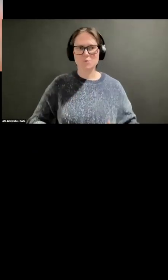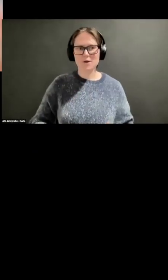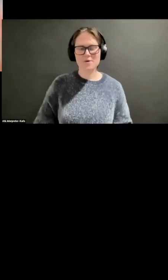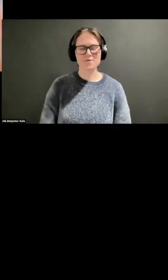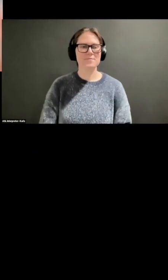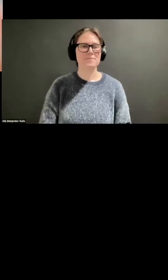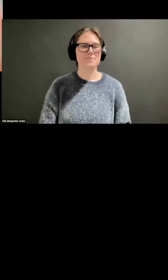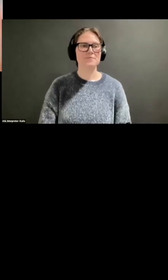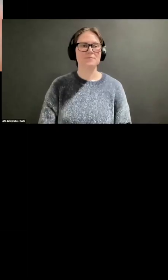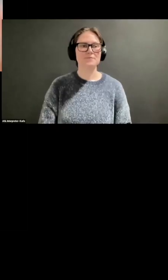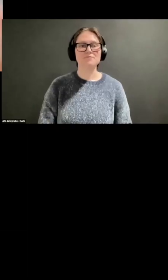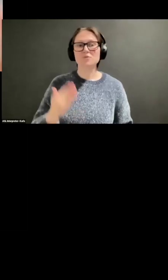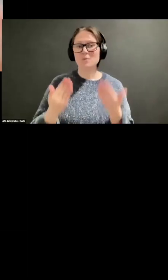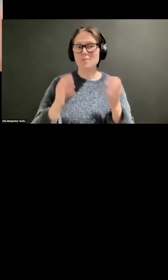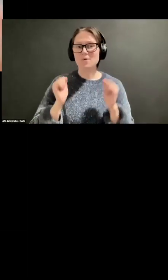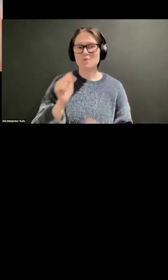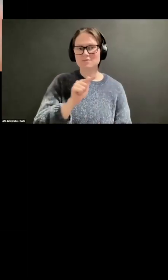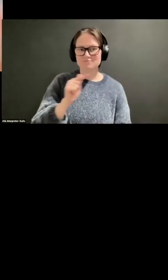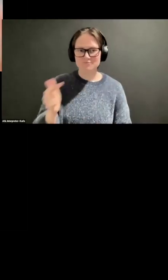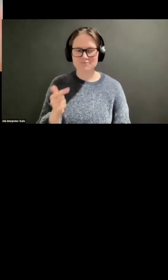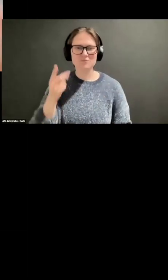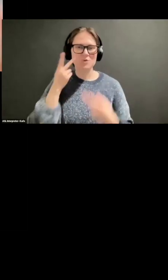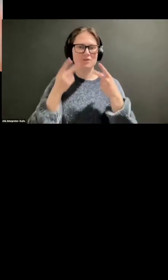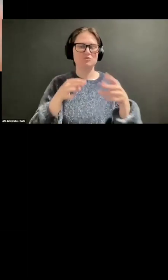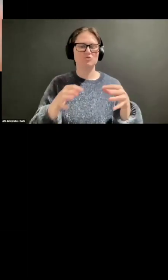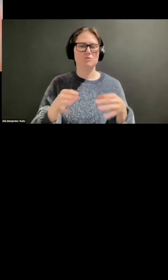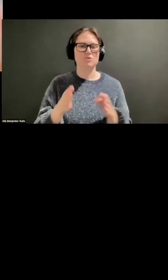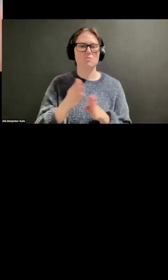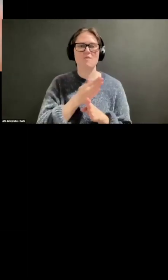maybe we can go around and do our visual descriptions before we kick off our conversation. Robin?